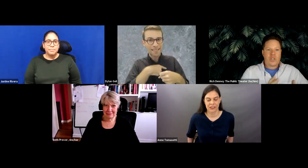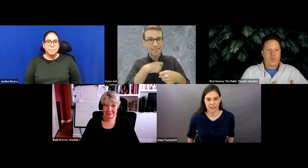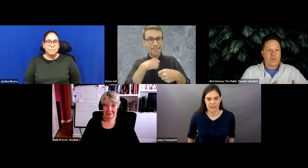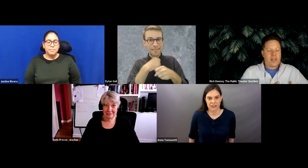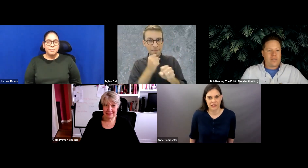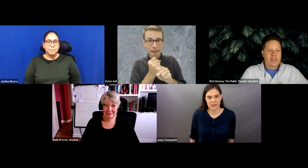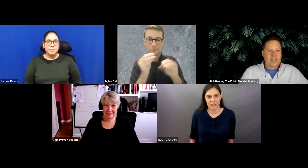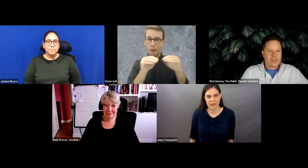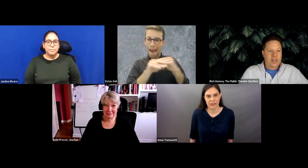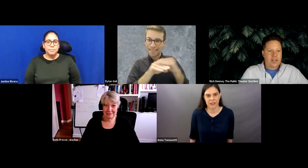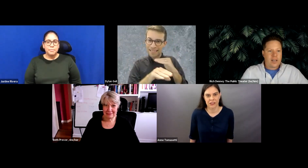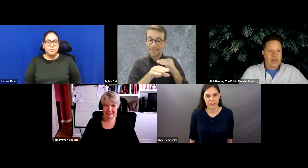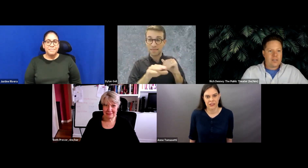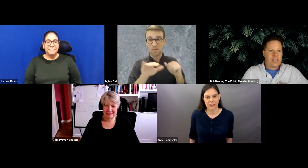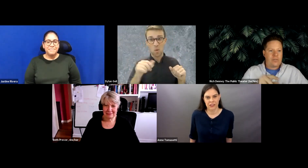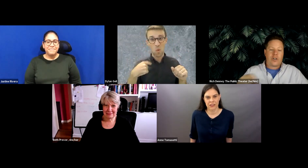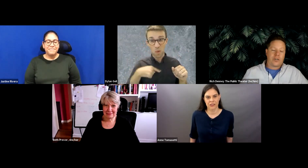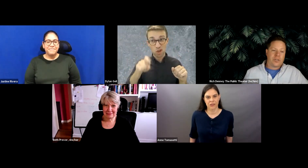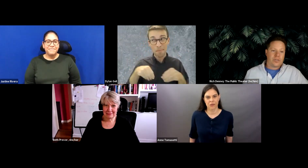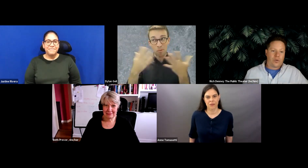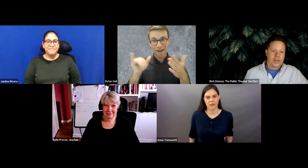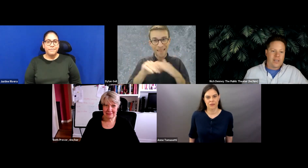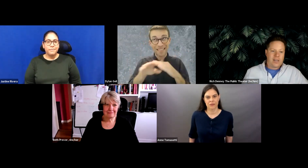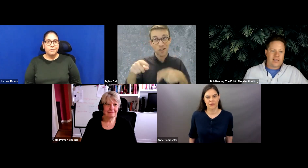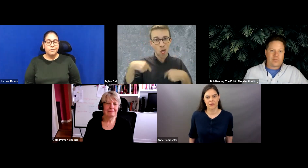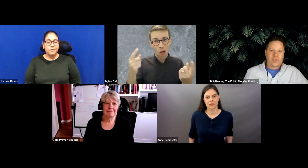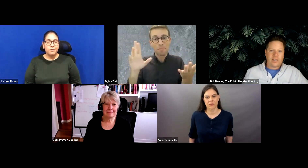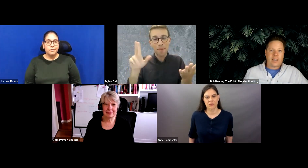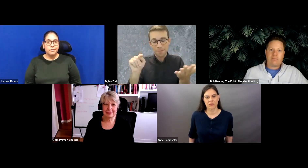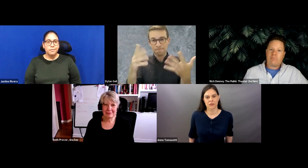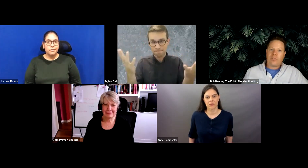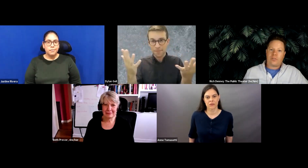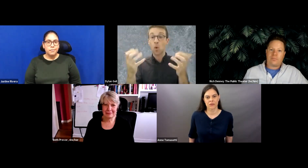to show a moment of Alexandria in rehearsals for it because it's really beautiful.